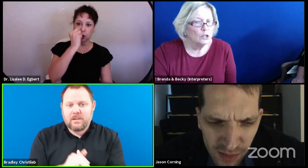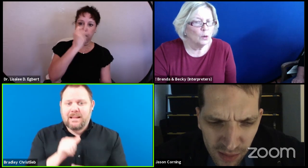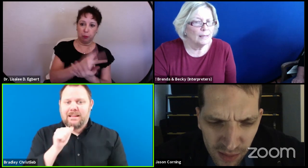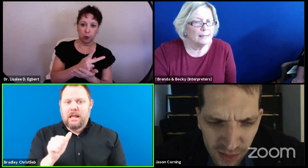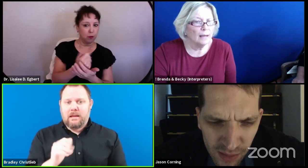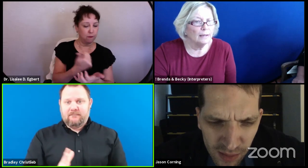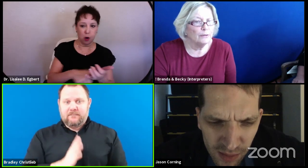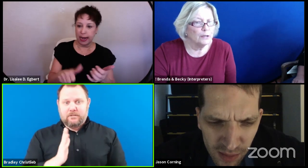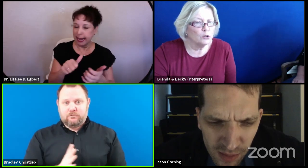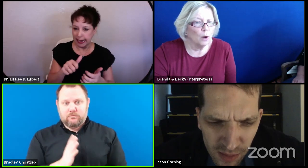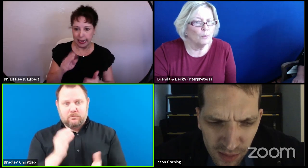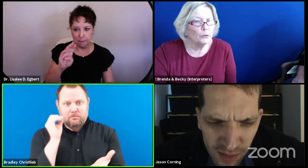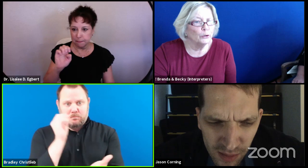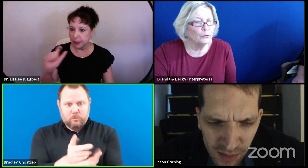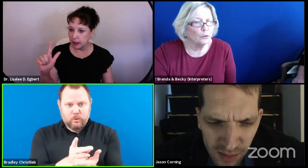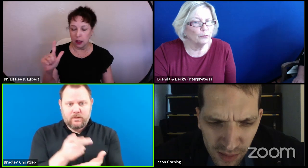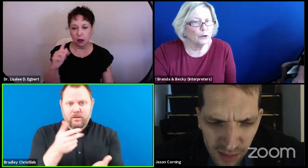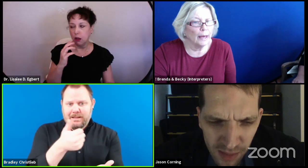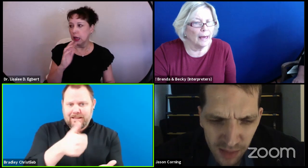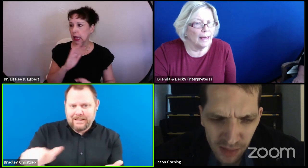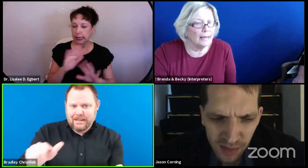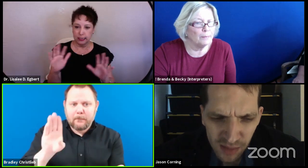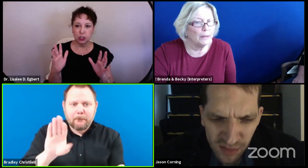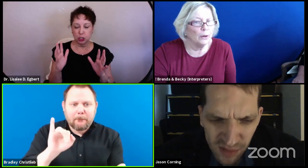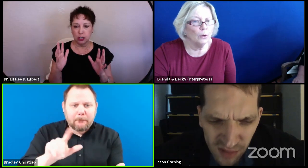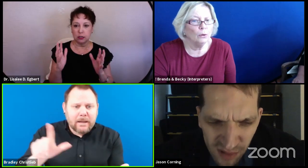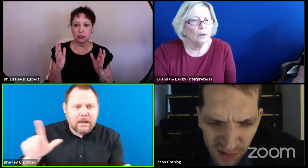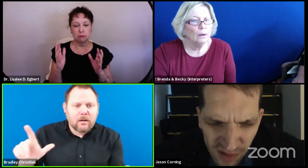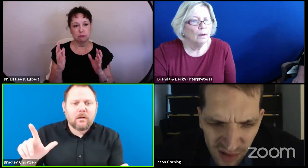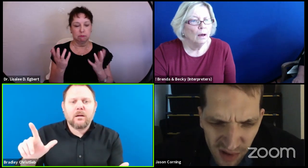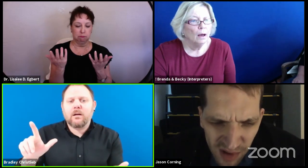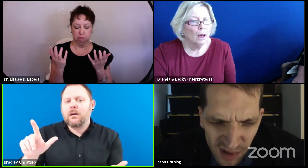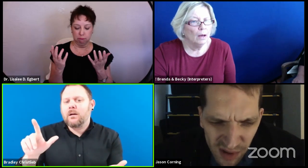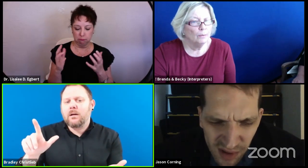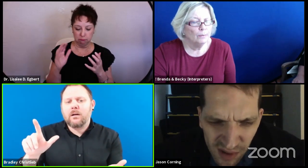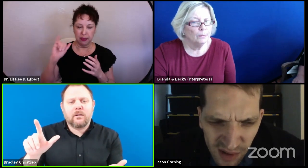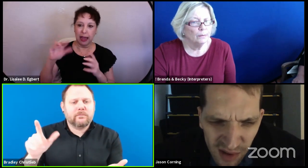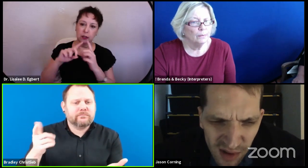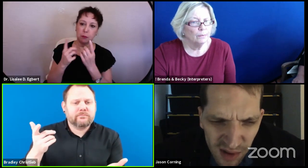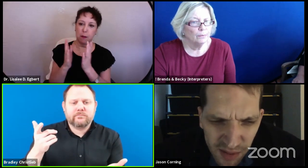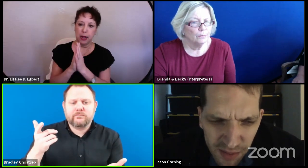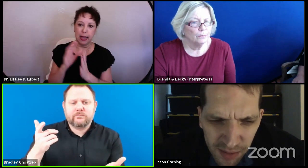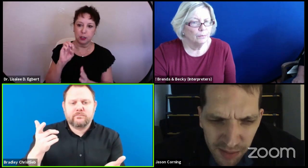So it's not an official approval for any bill.